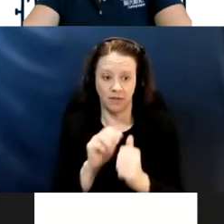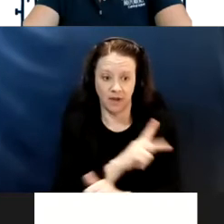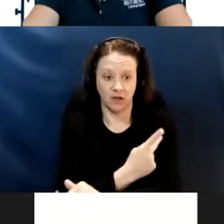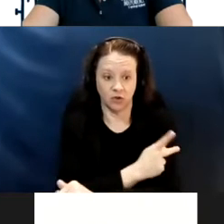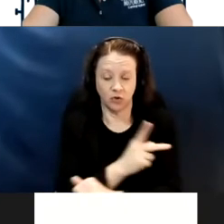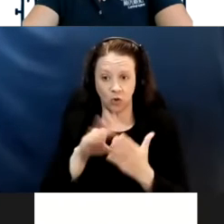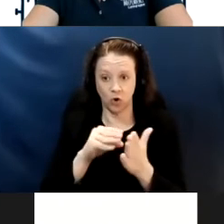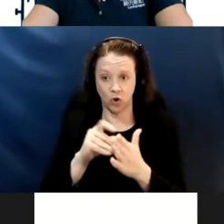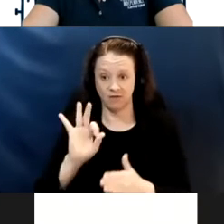Next slide please. - Sure.